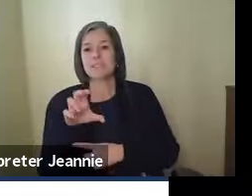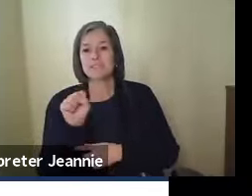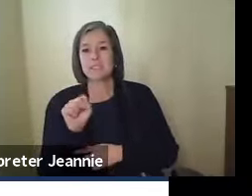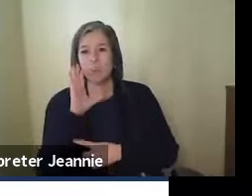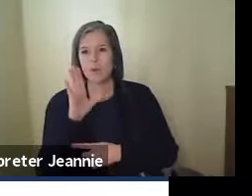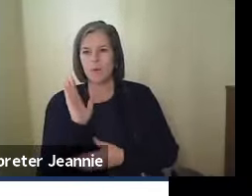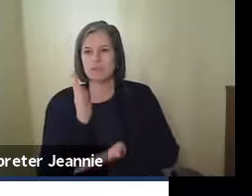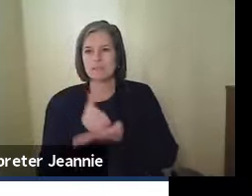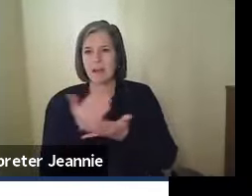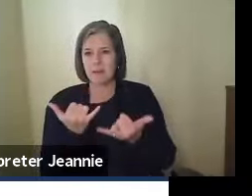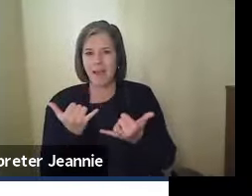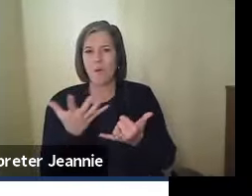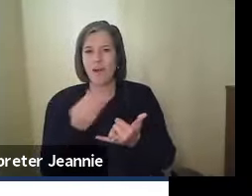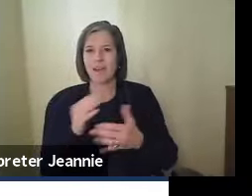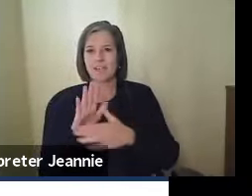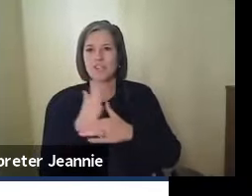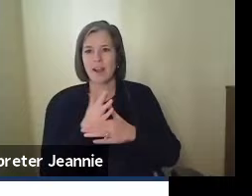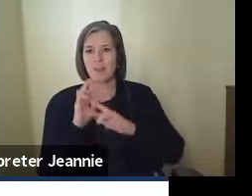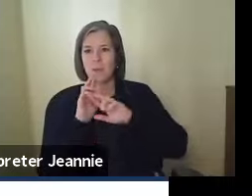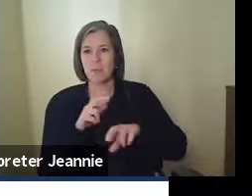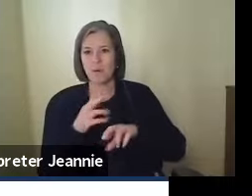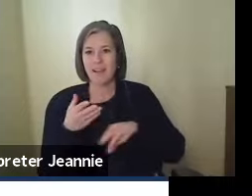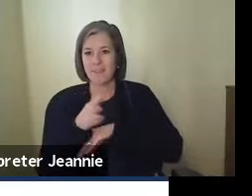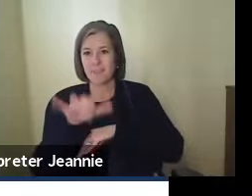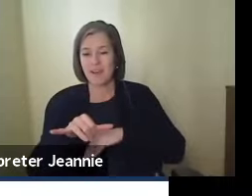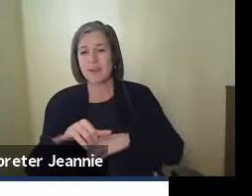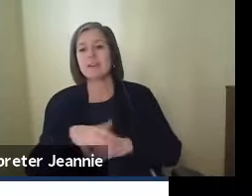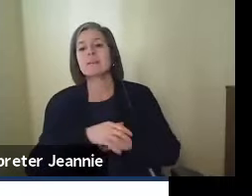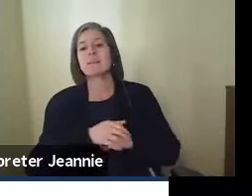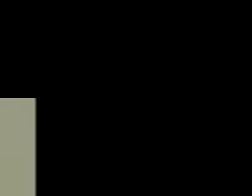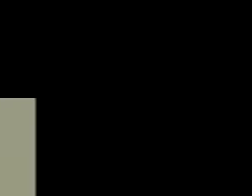and share the recording afterward. Appreciate everyone's time.